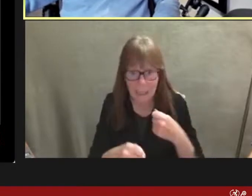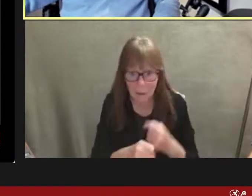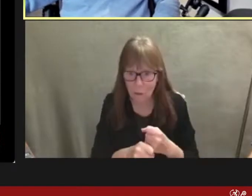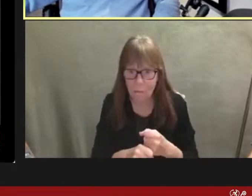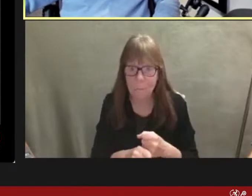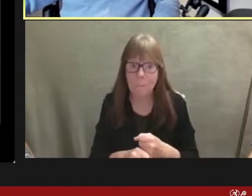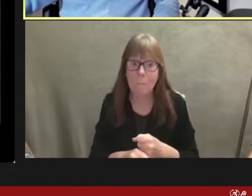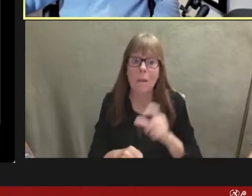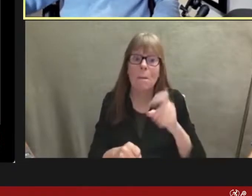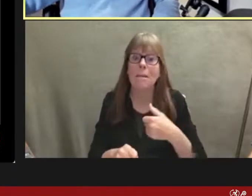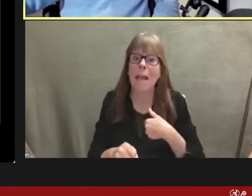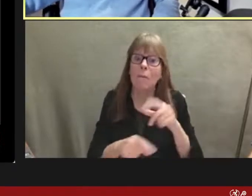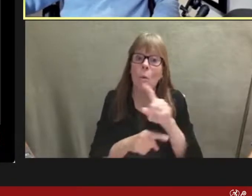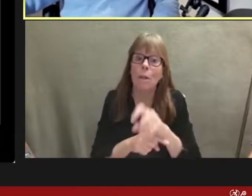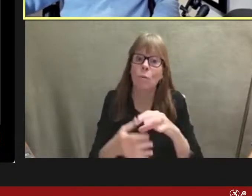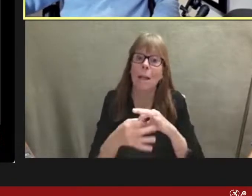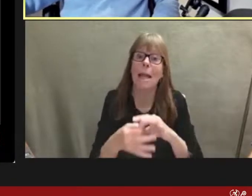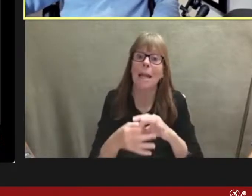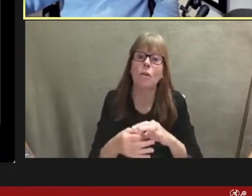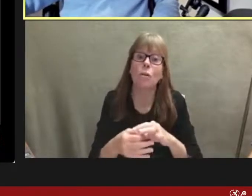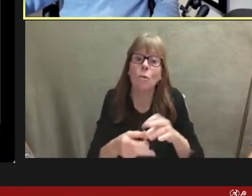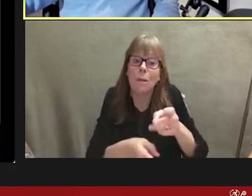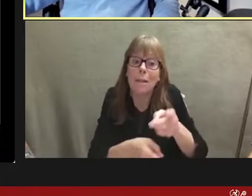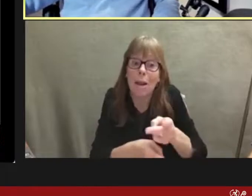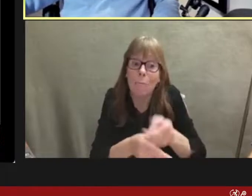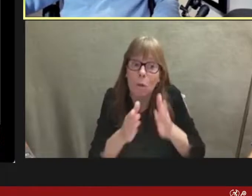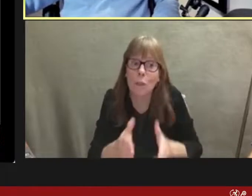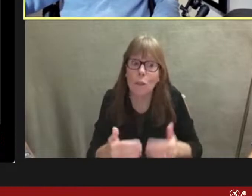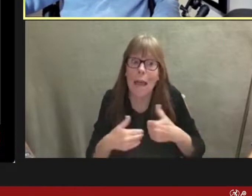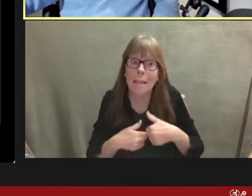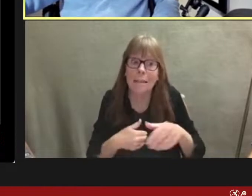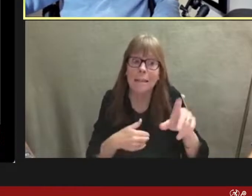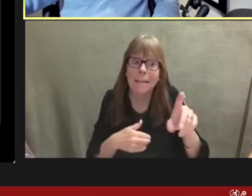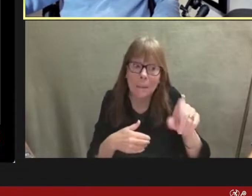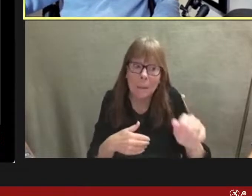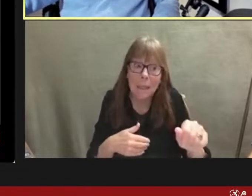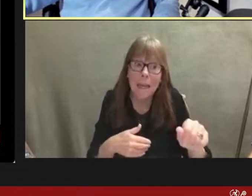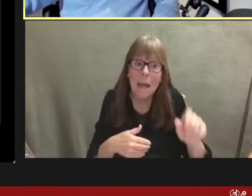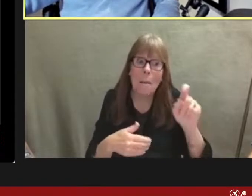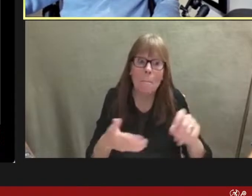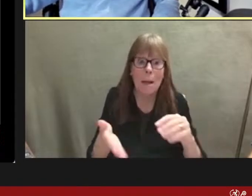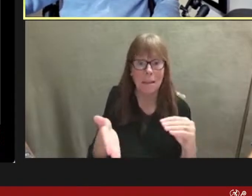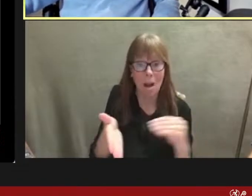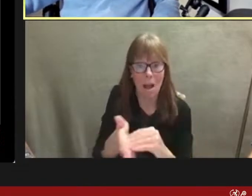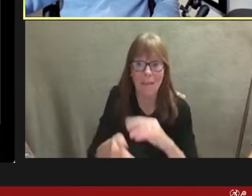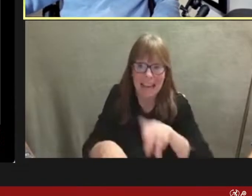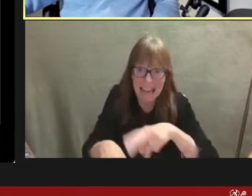to care of patients with disabilities appear on national certifying exams to emphasize that